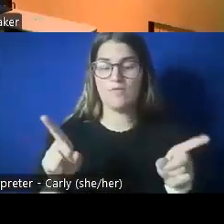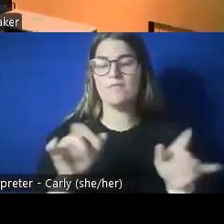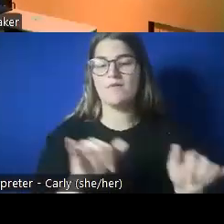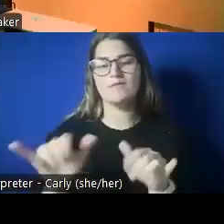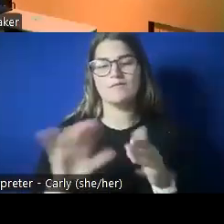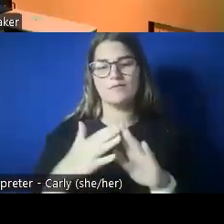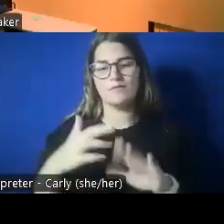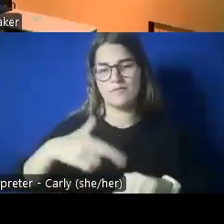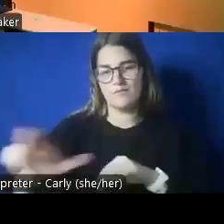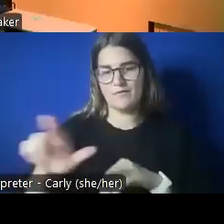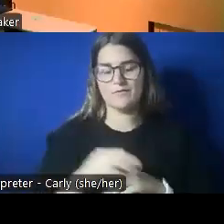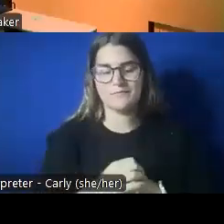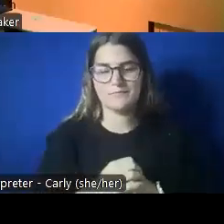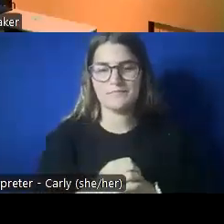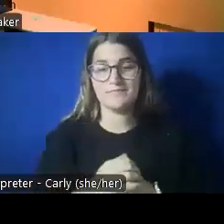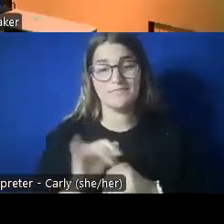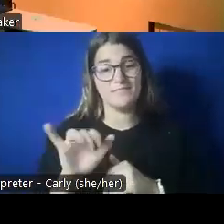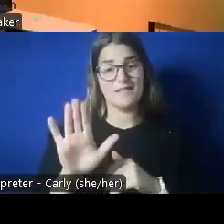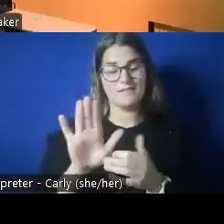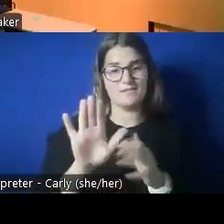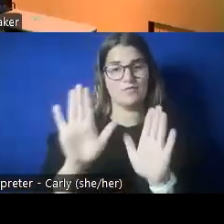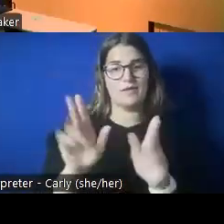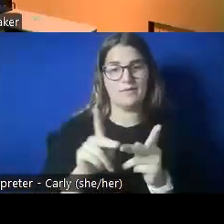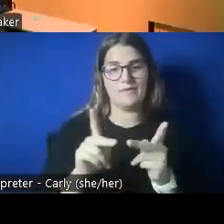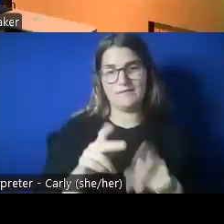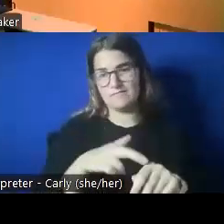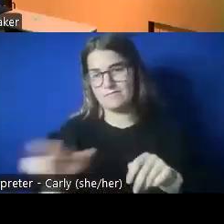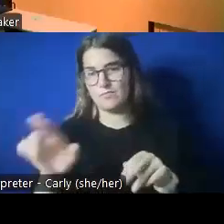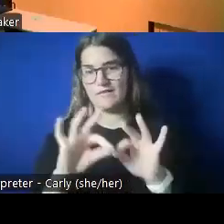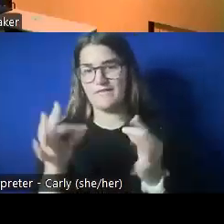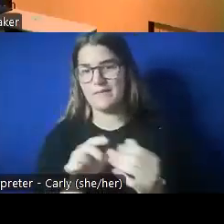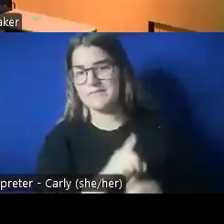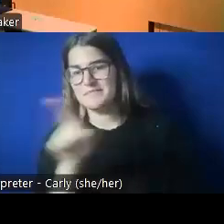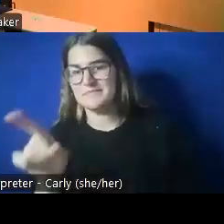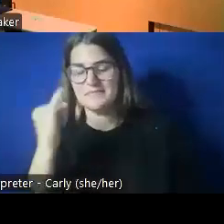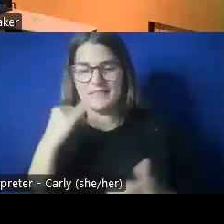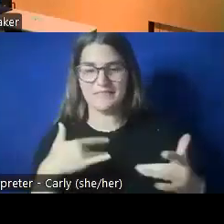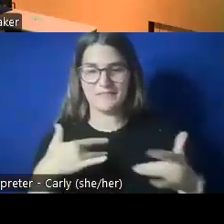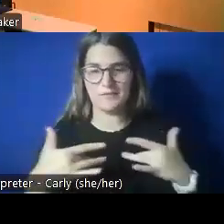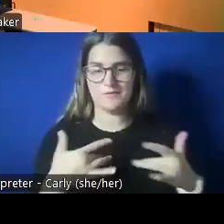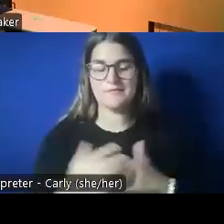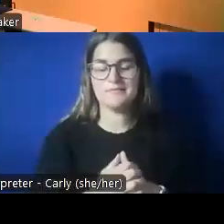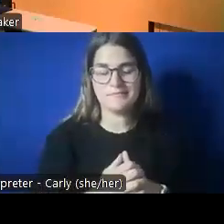so that would be a really nice place to refer families to if they're concerned um in addition